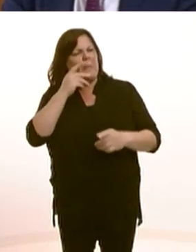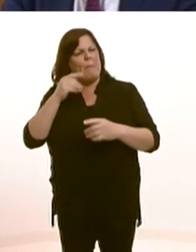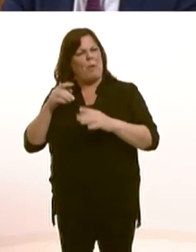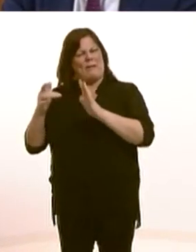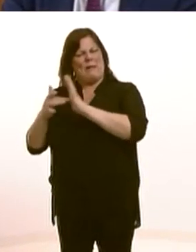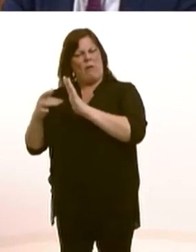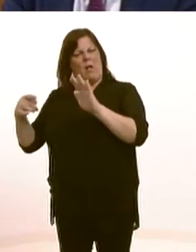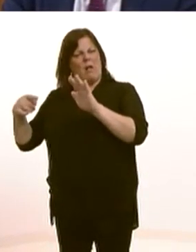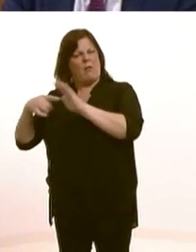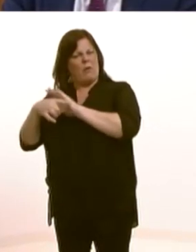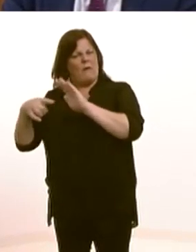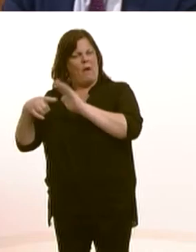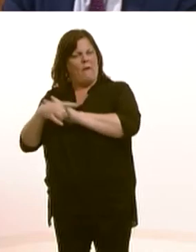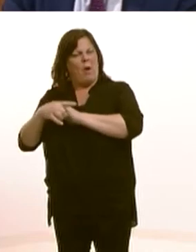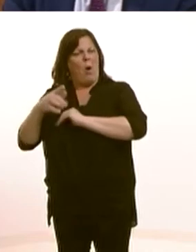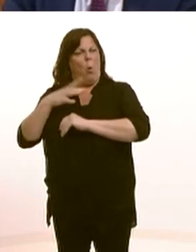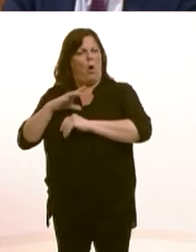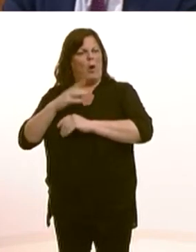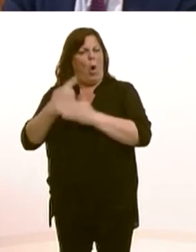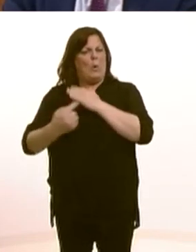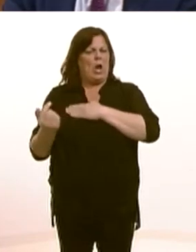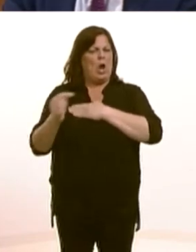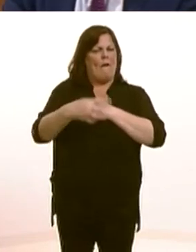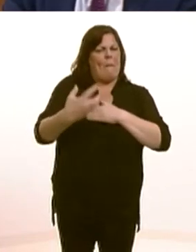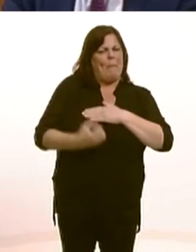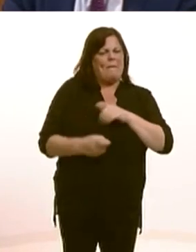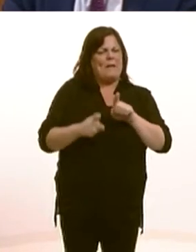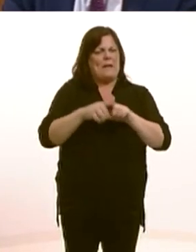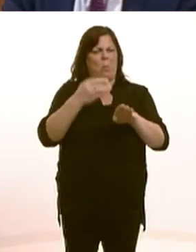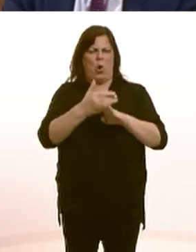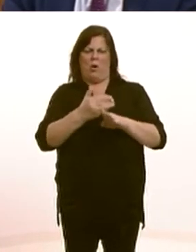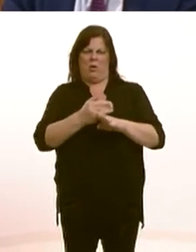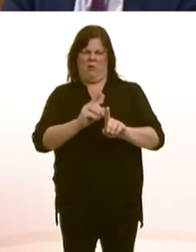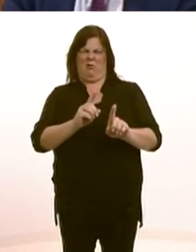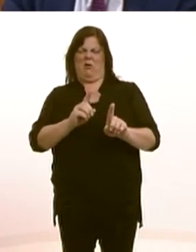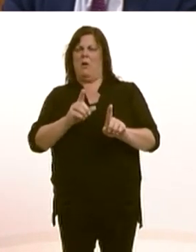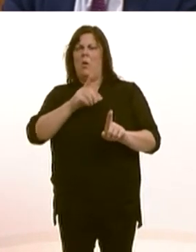migrants, when they have seen people butchered in front of them, when they have seen people